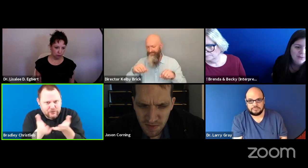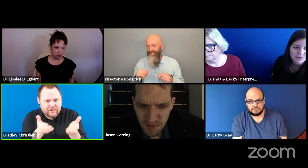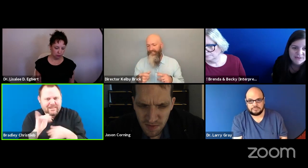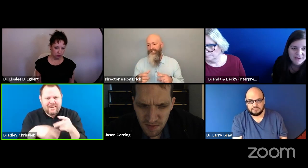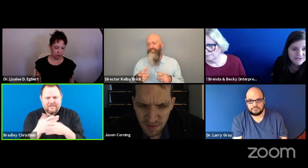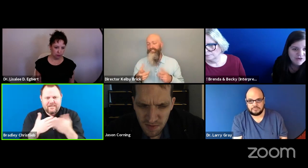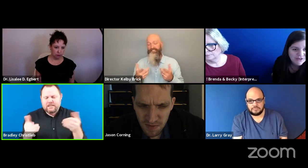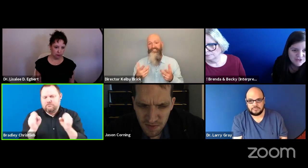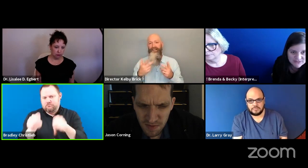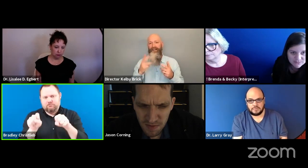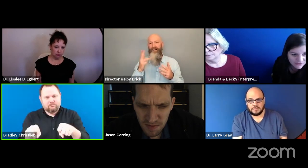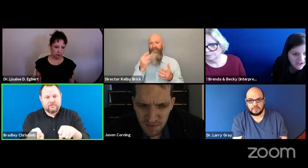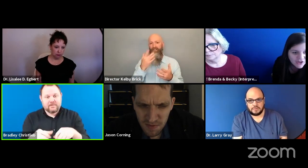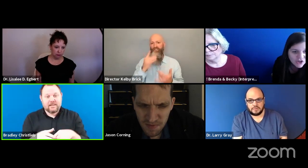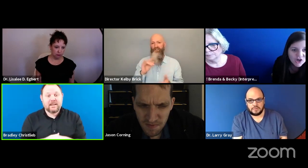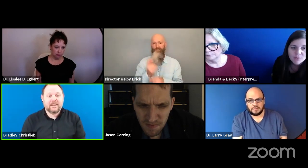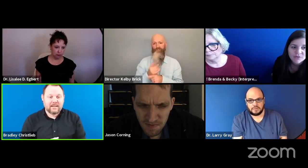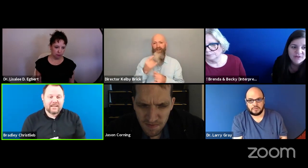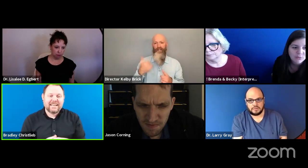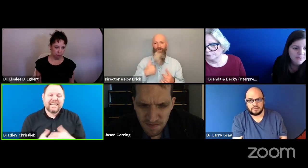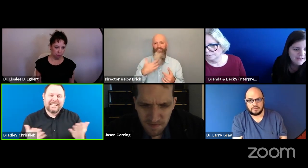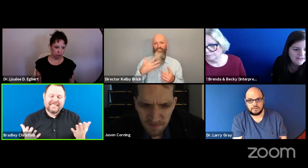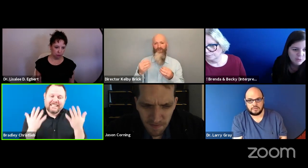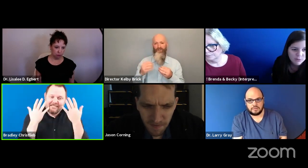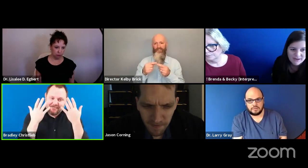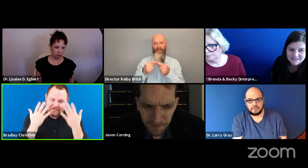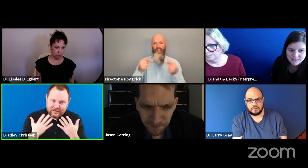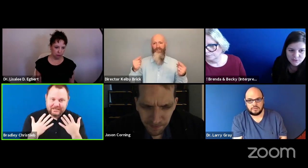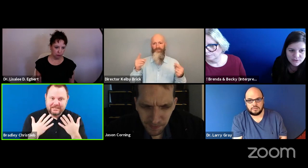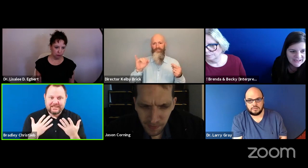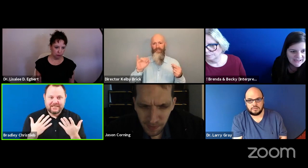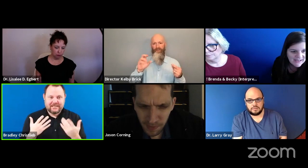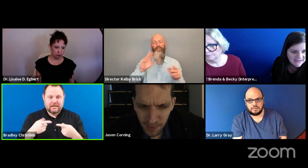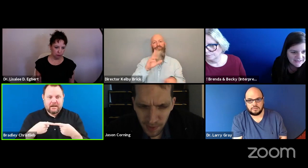We could become a direct service provider, give more back to the community.